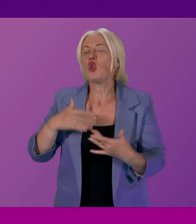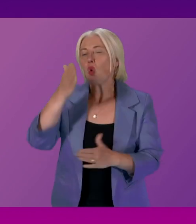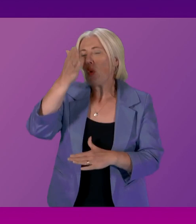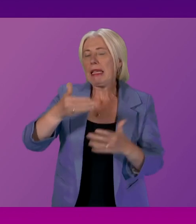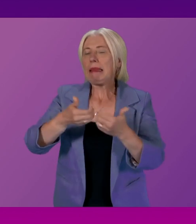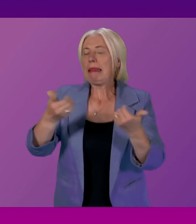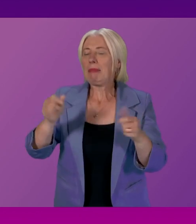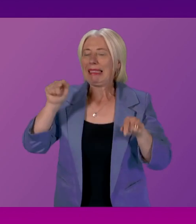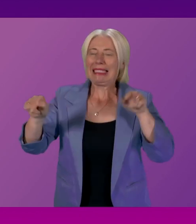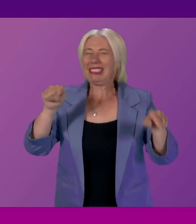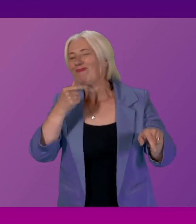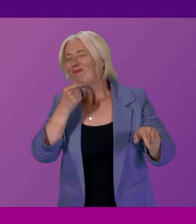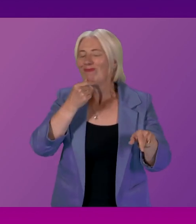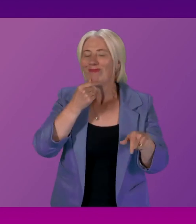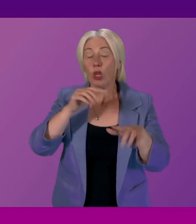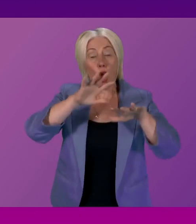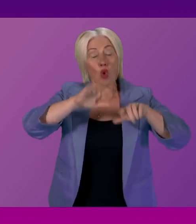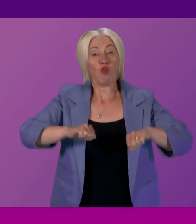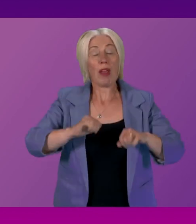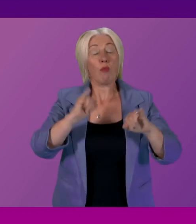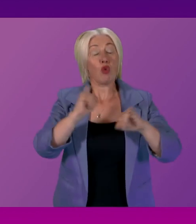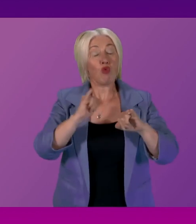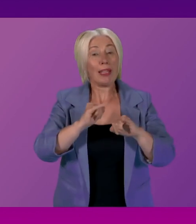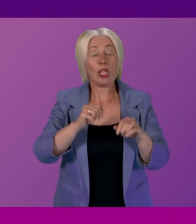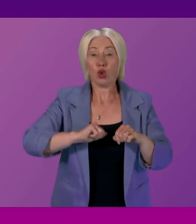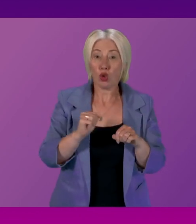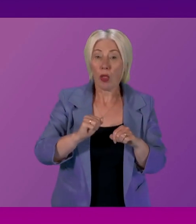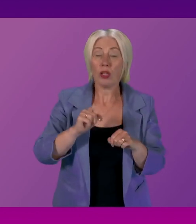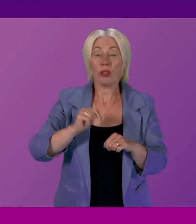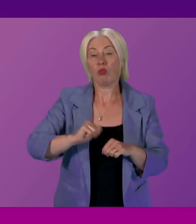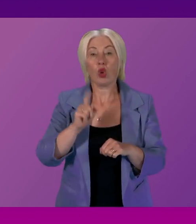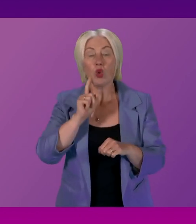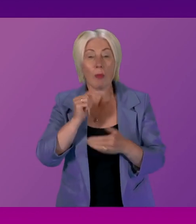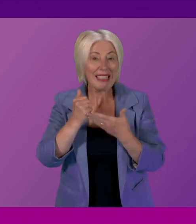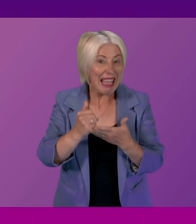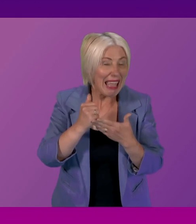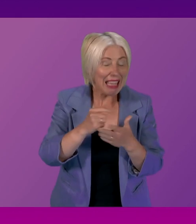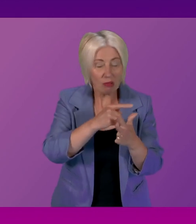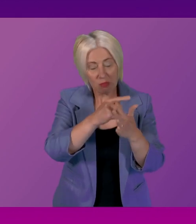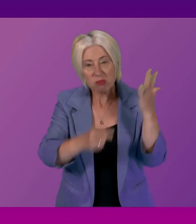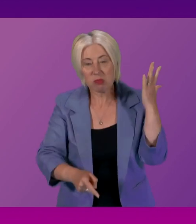We know that organisations including Rape Crisis Scotland, Victim Support Scotland and Scottish Women’s Aid support the pilot.